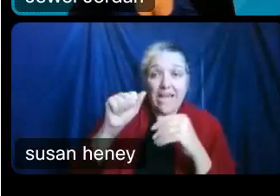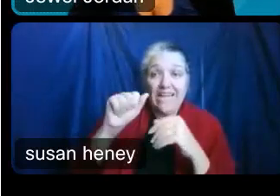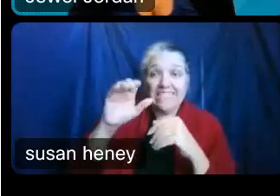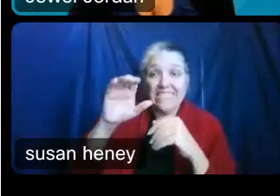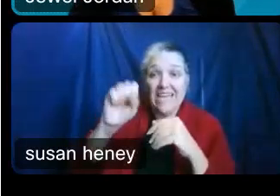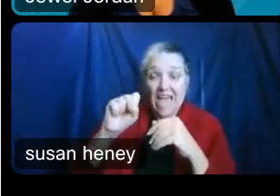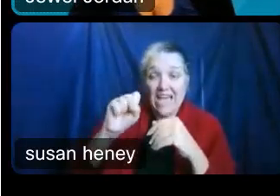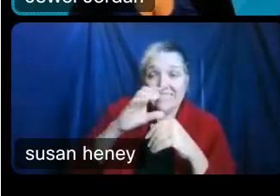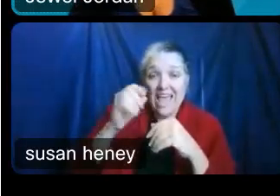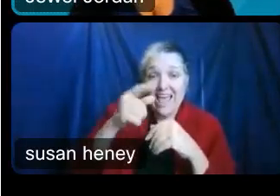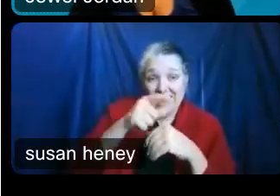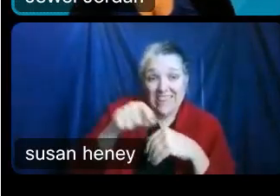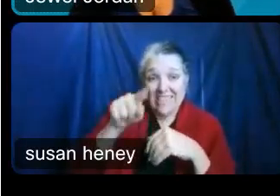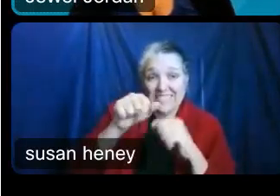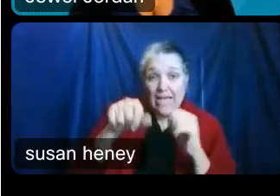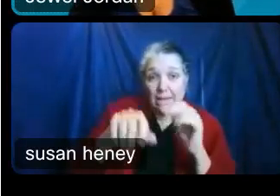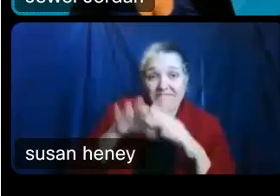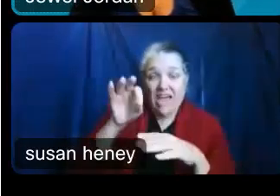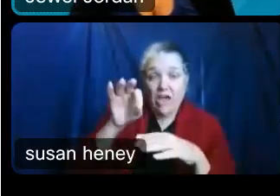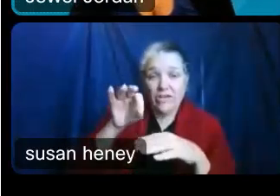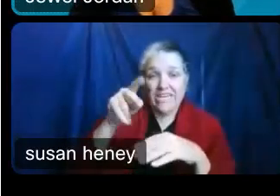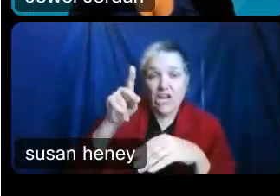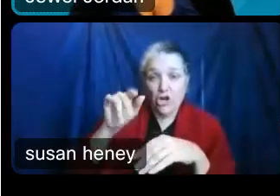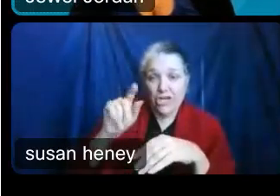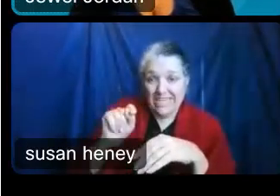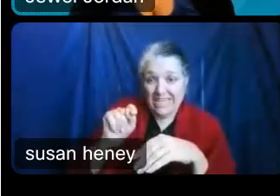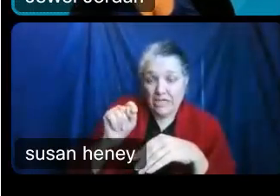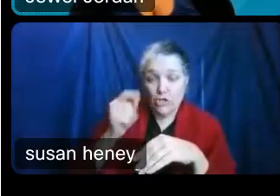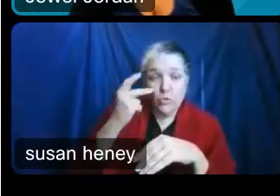and this release can be found in our press kit, which you can get to by visiting census.gov.